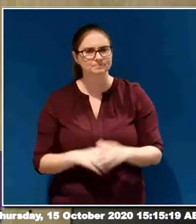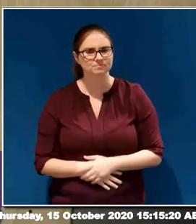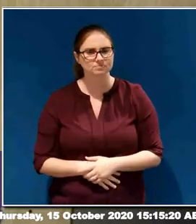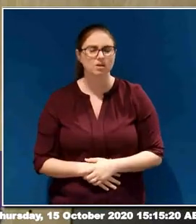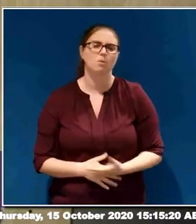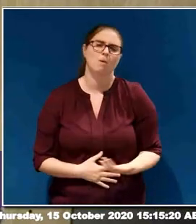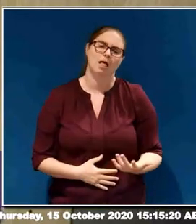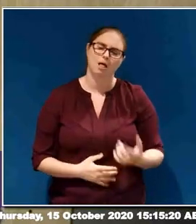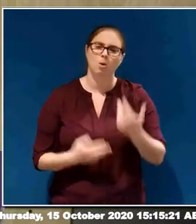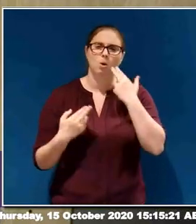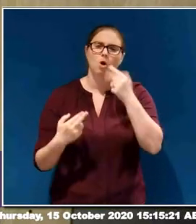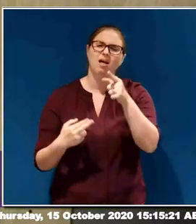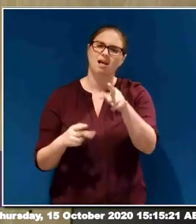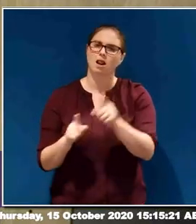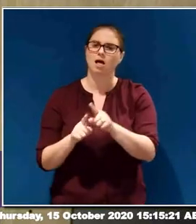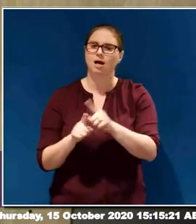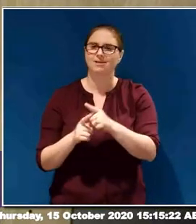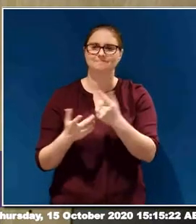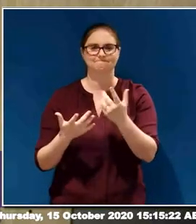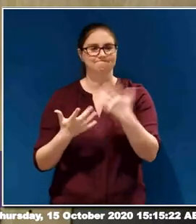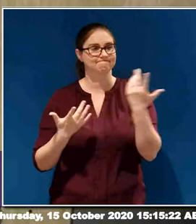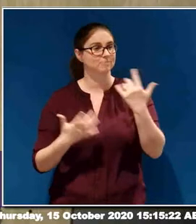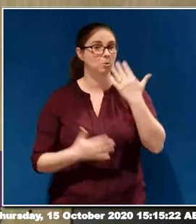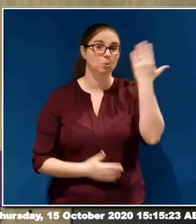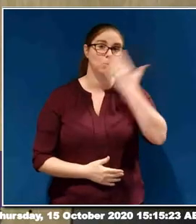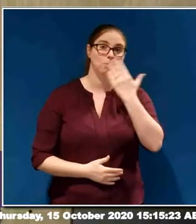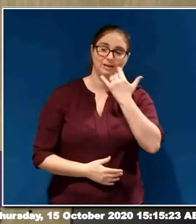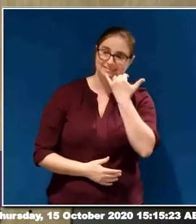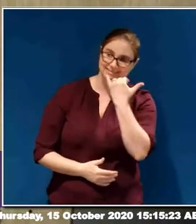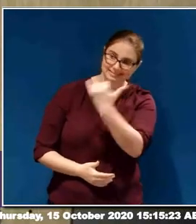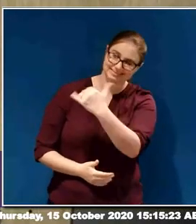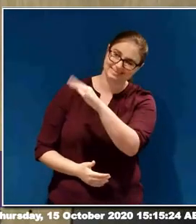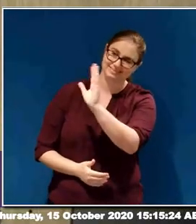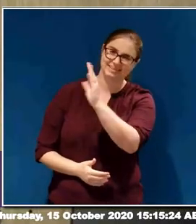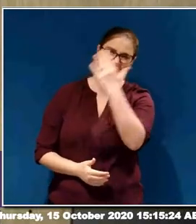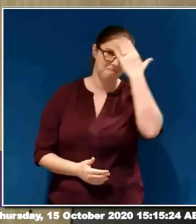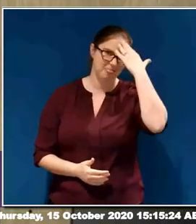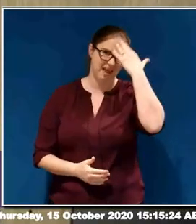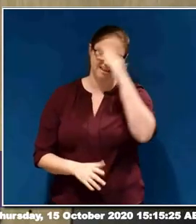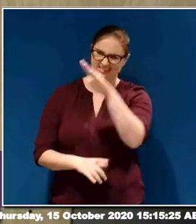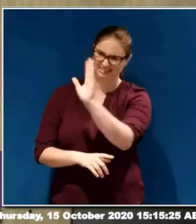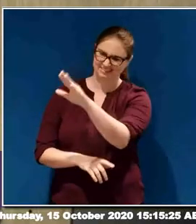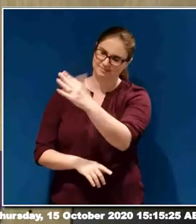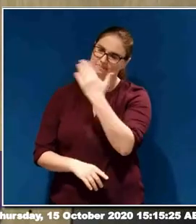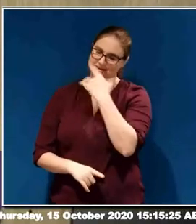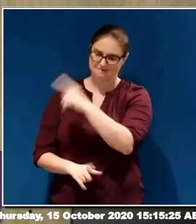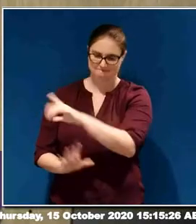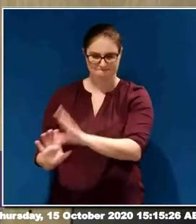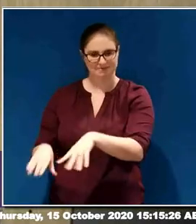It can also be a private negotiation between the principal and the parents or